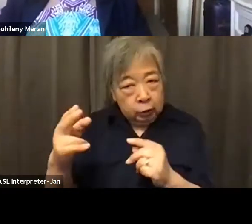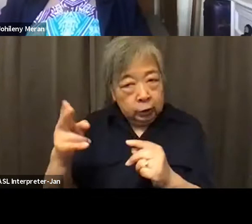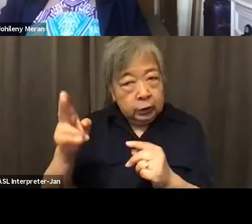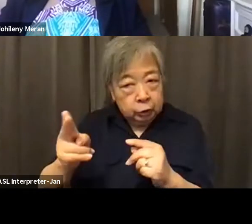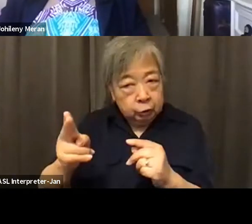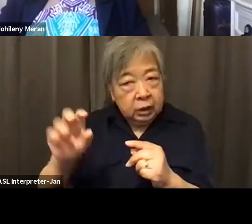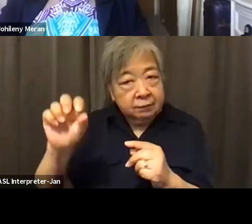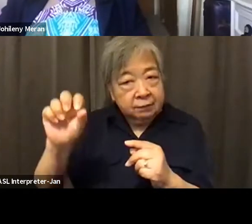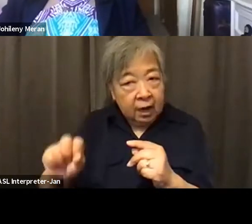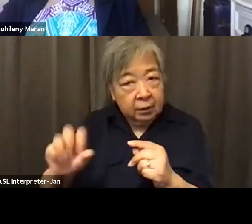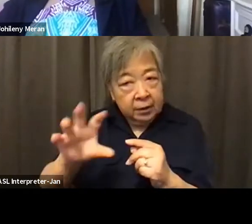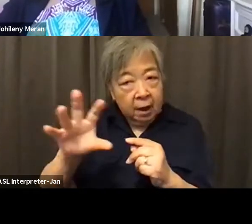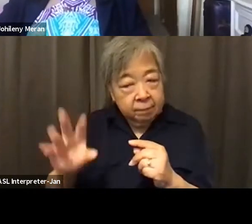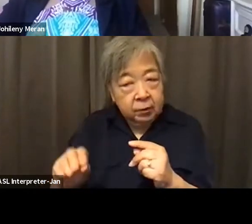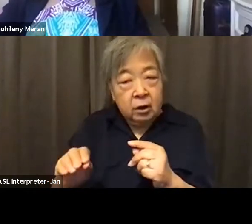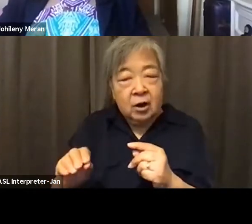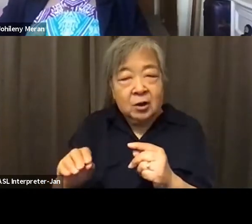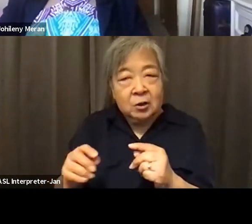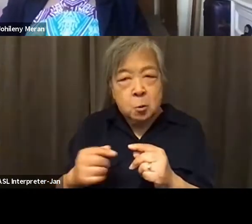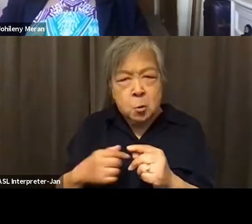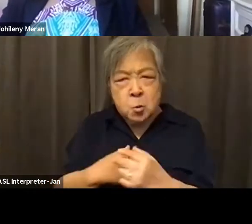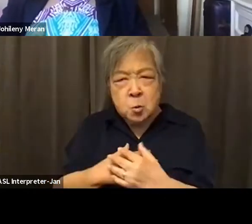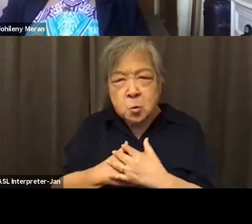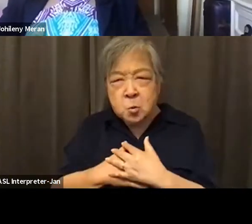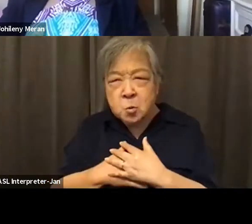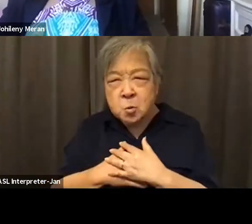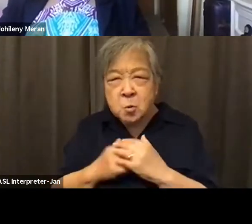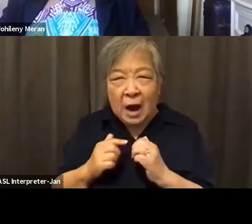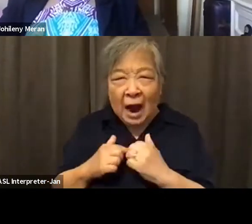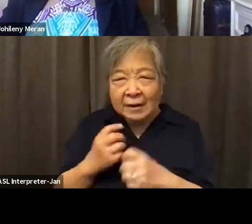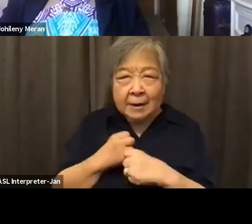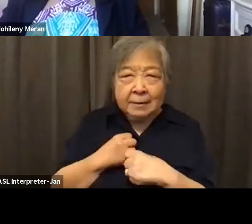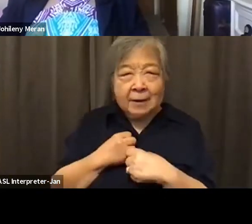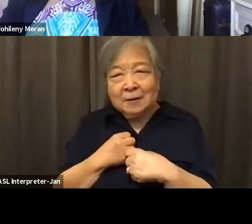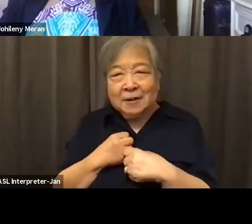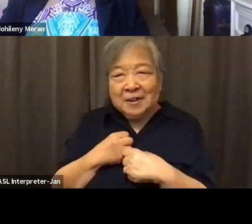And that, the travel bug kind of stayed with me during that moment, and I knew that once